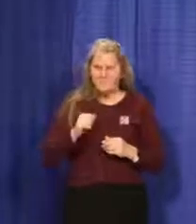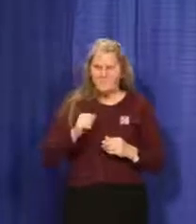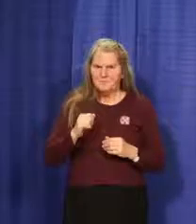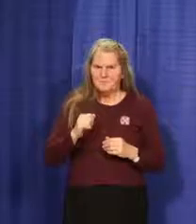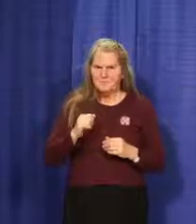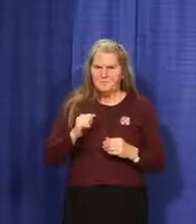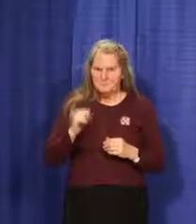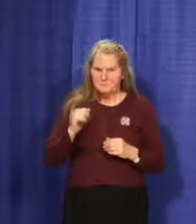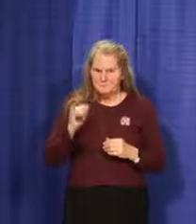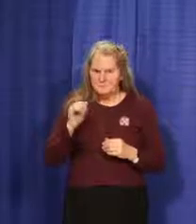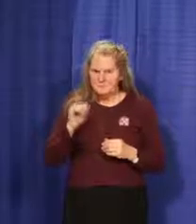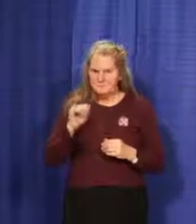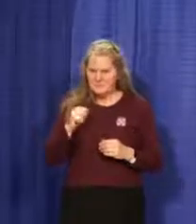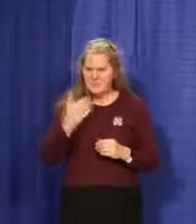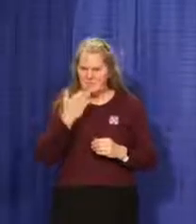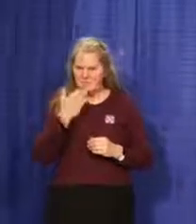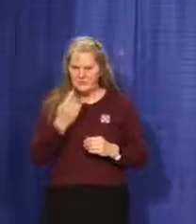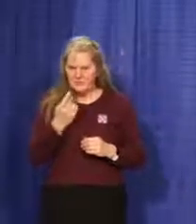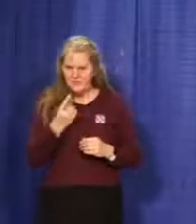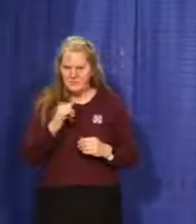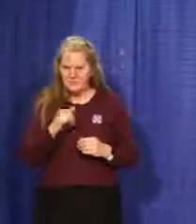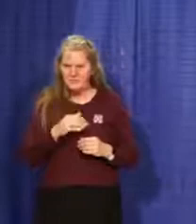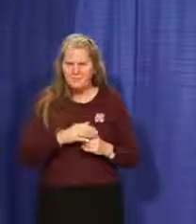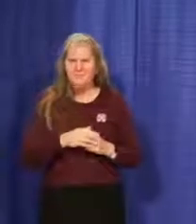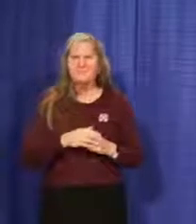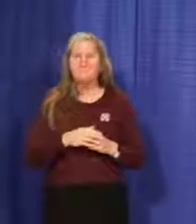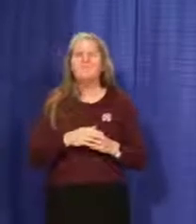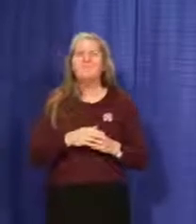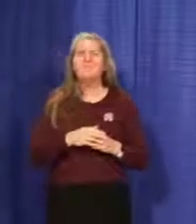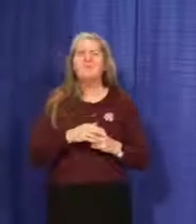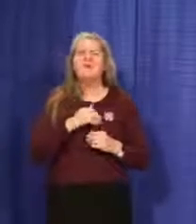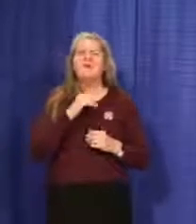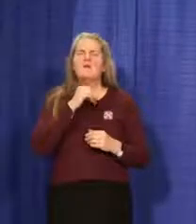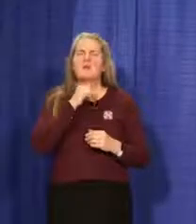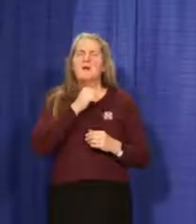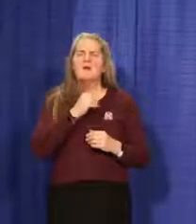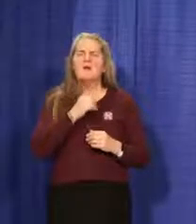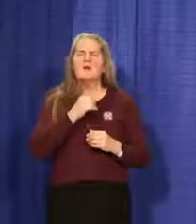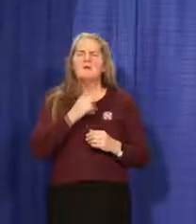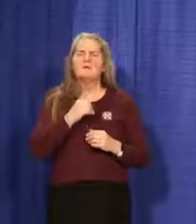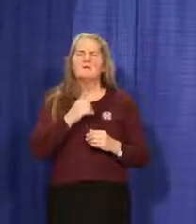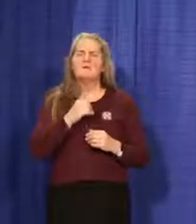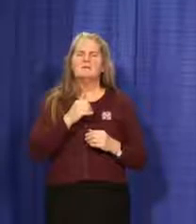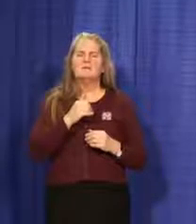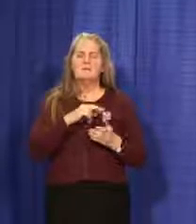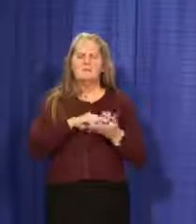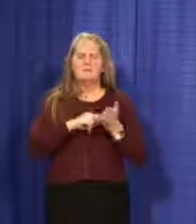Thanks for that. You know, it is not to say that